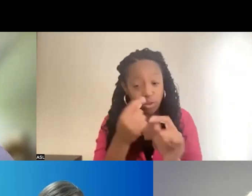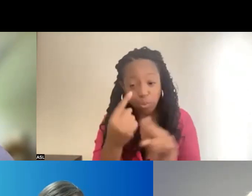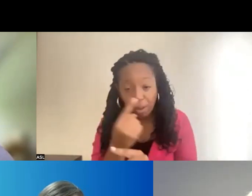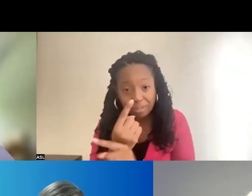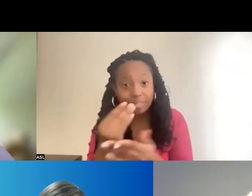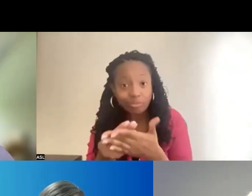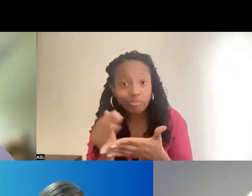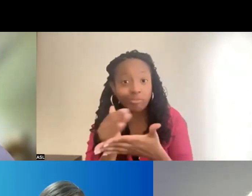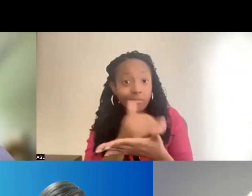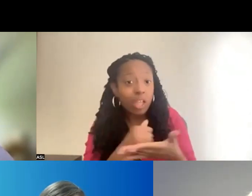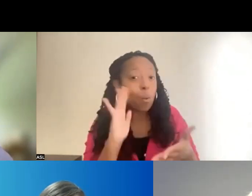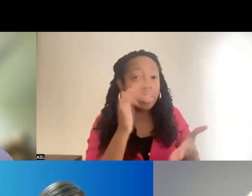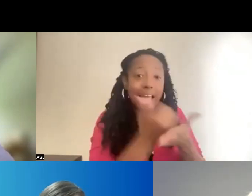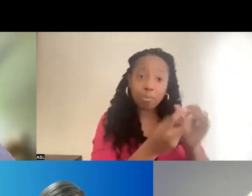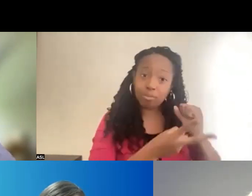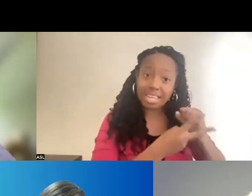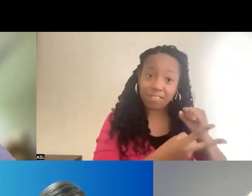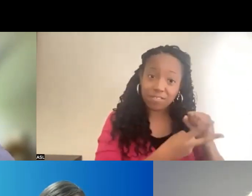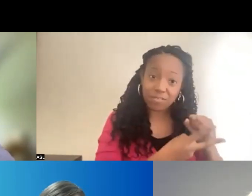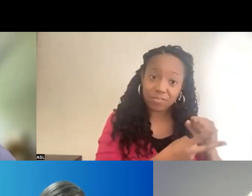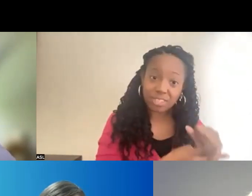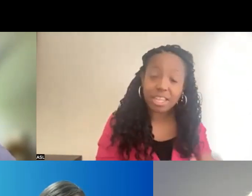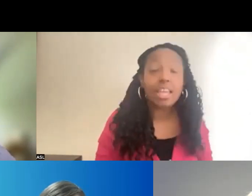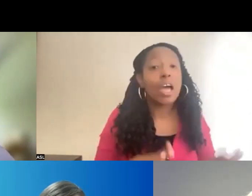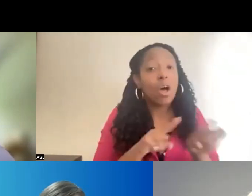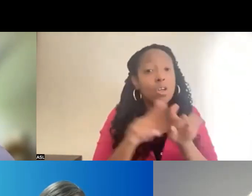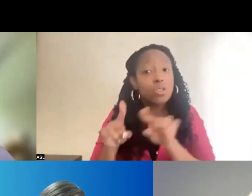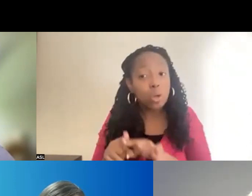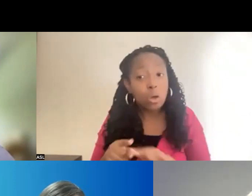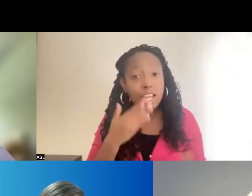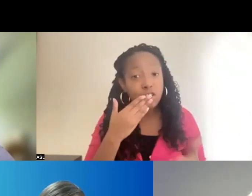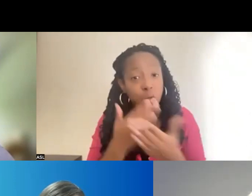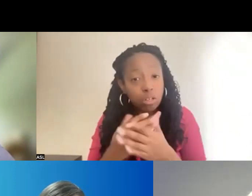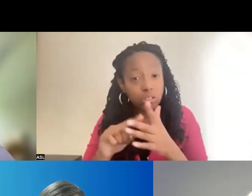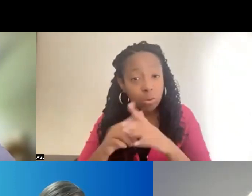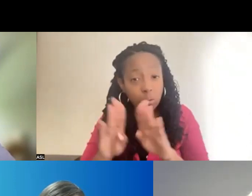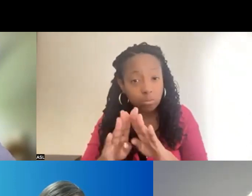do start a credit card but pay it off monthly what they're talking about building credit find